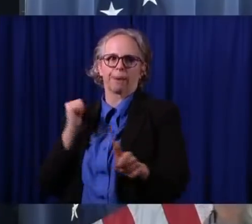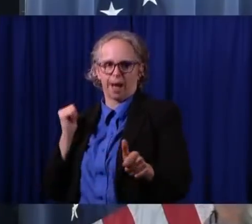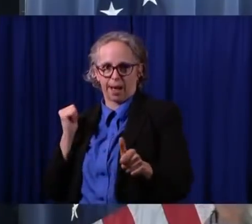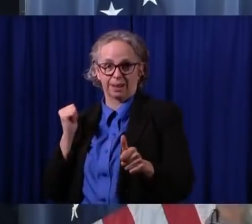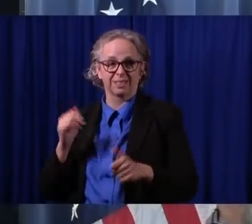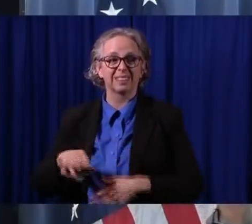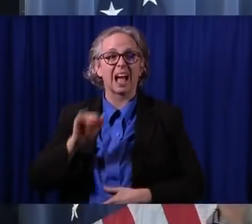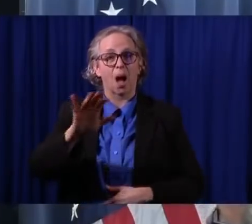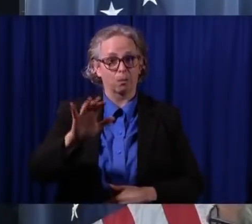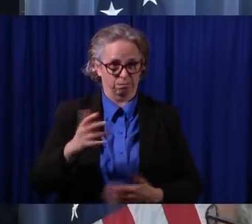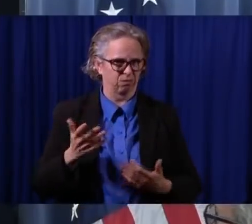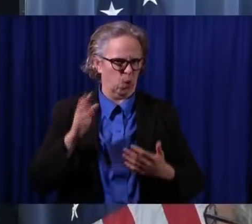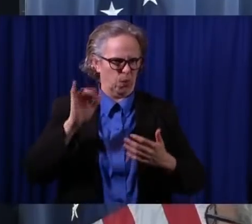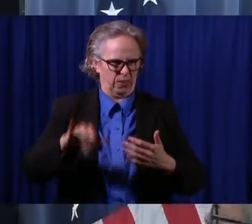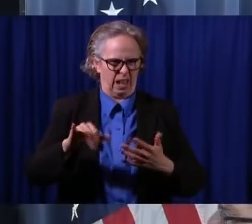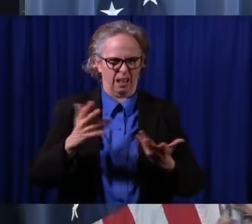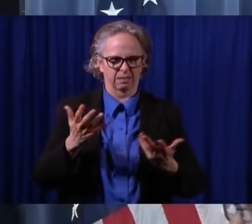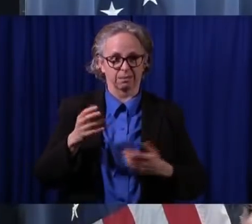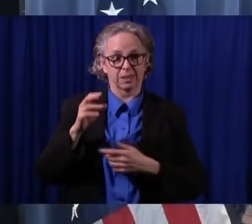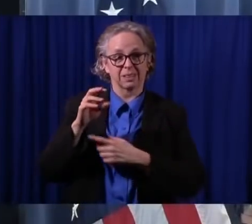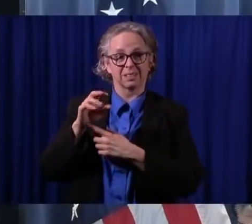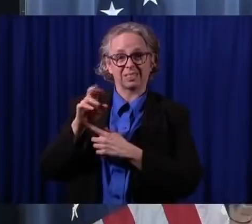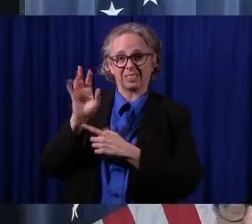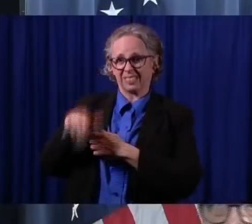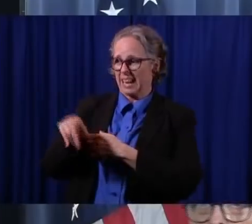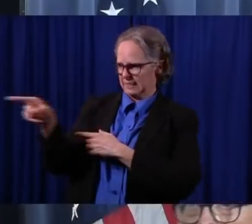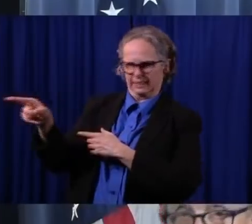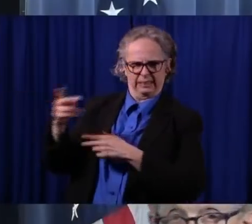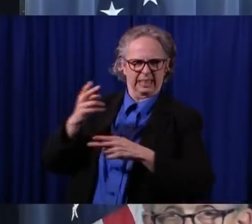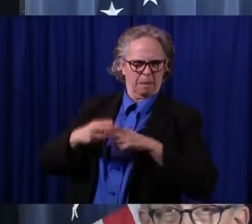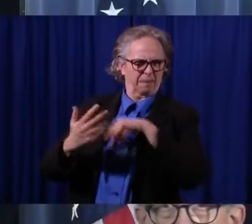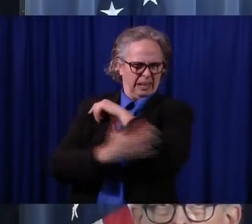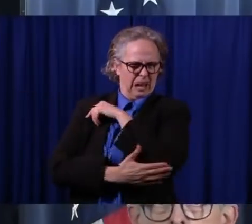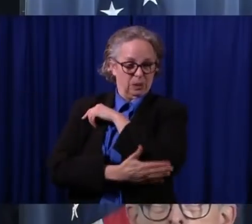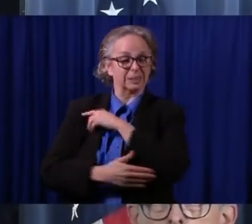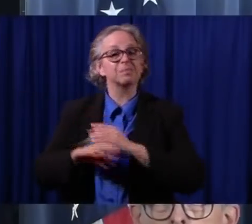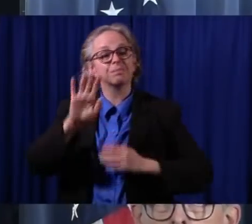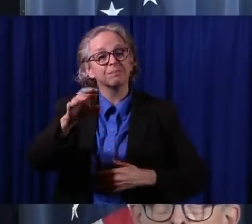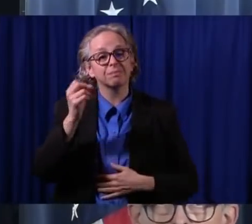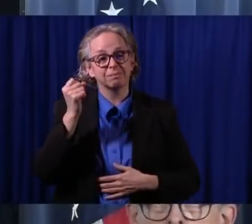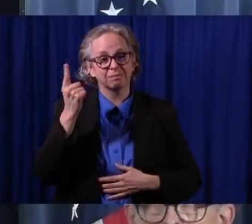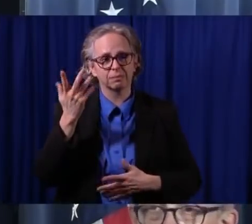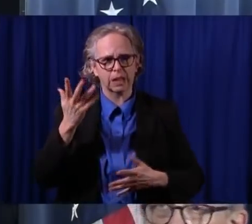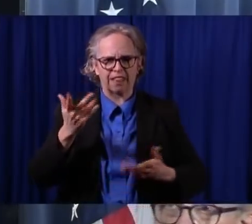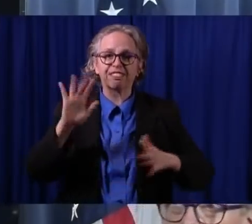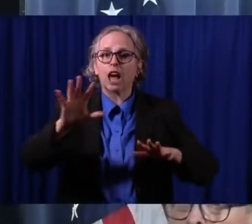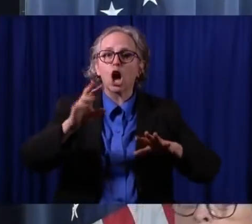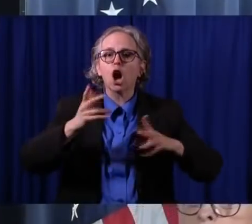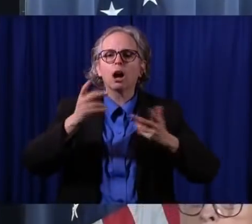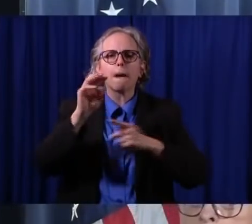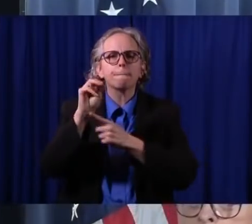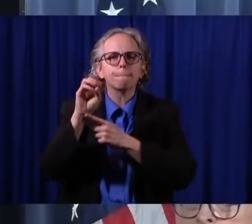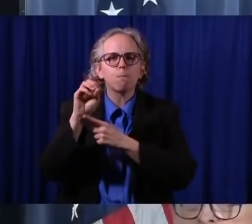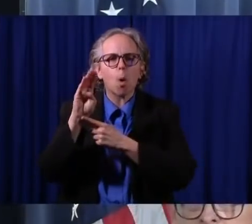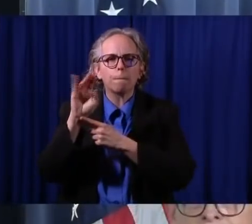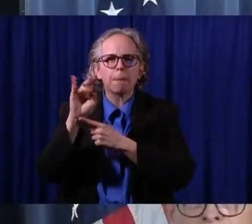BY ONSET DATE, WHICH MEANS WE DON'T KNOW THIS INFORMATION UNTIL A SIX PERSON MAY GO TO THE DOCTOR, WHICH COULD BE SEVERAL DAYS AFTER THE PERSON STARTS FEELING ILL. LET ME MOVE TO THE SECOND CHART